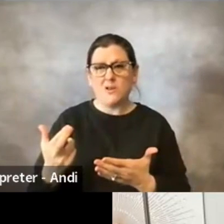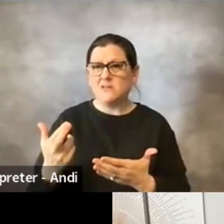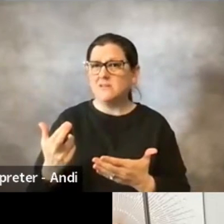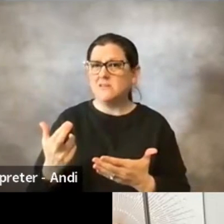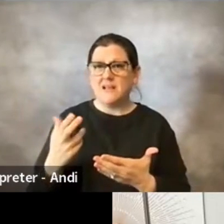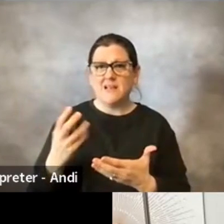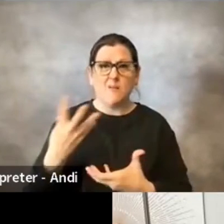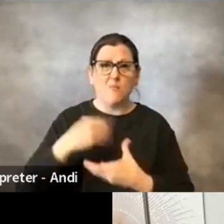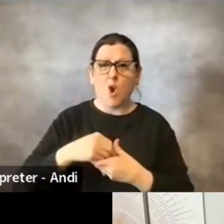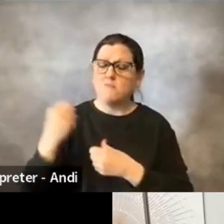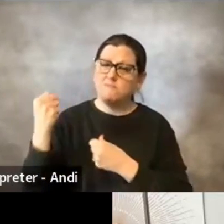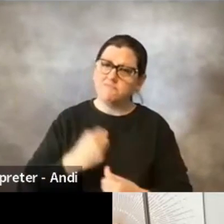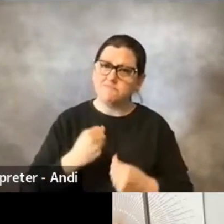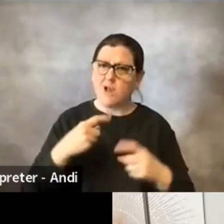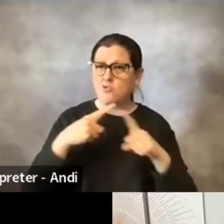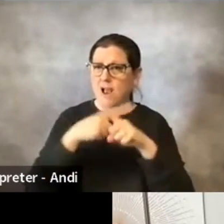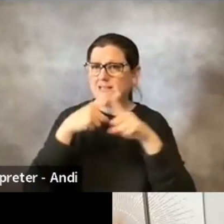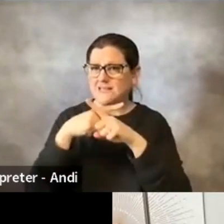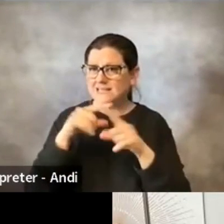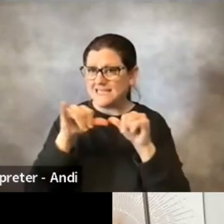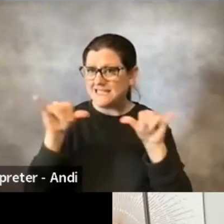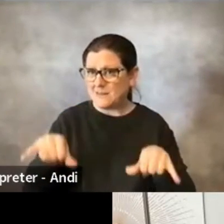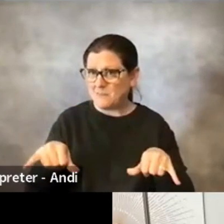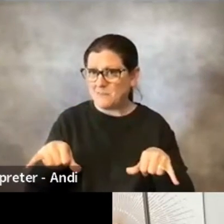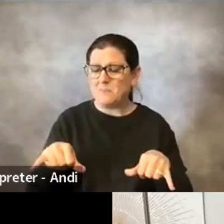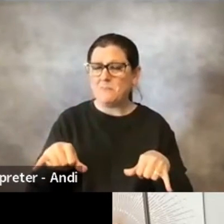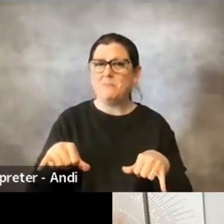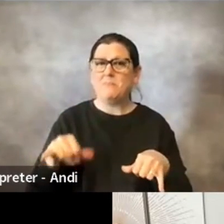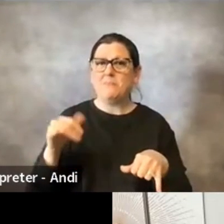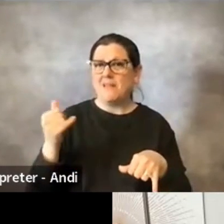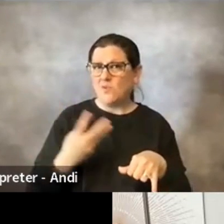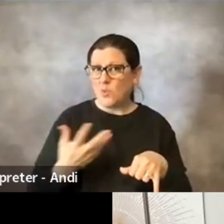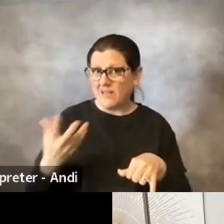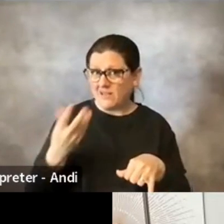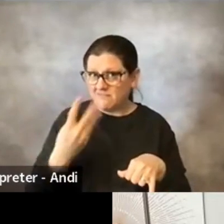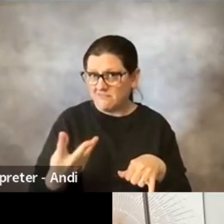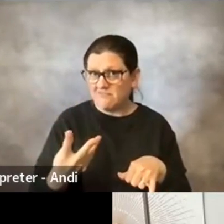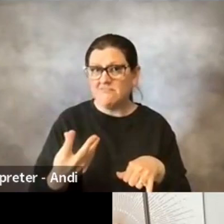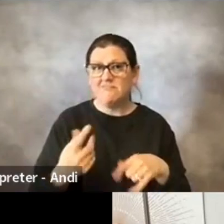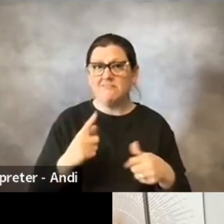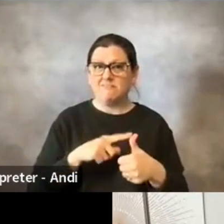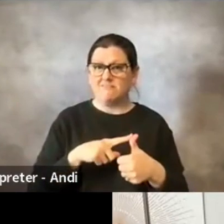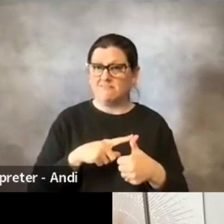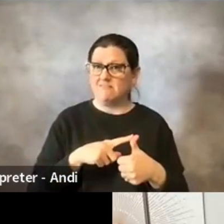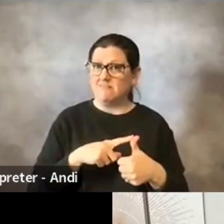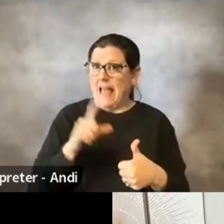crisis system. So, you know, a couple of things about that one, there needs to be some, so we